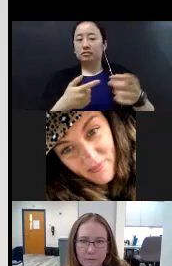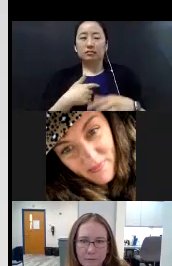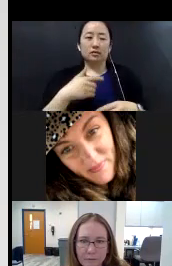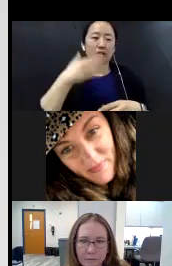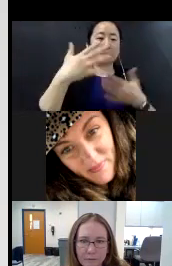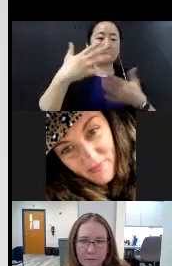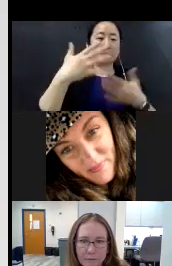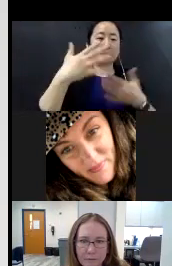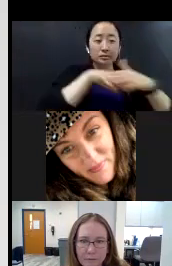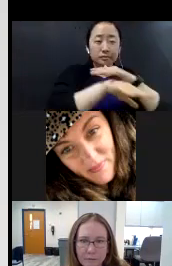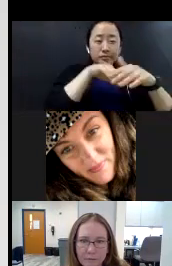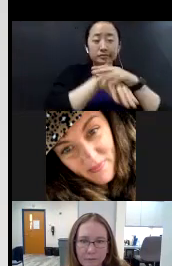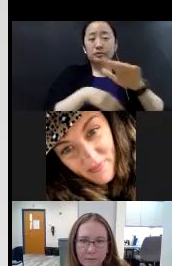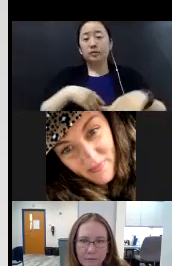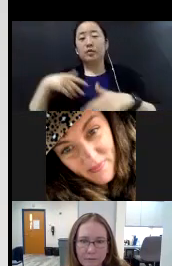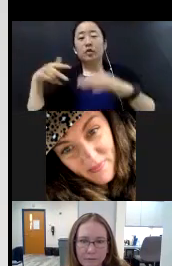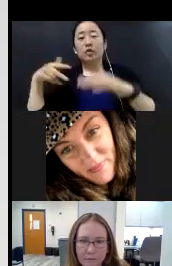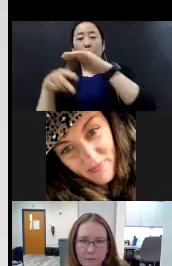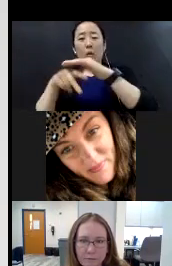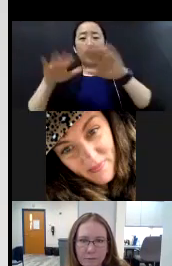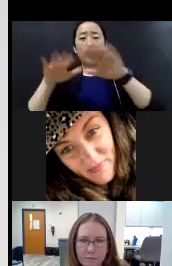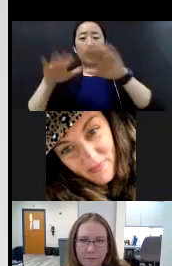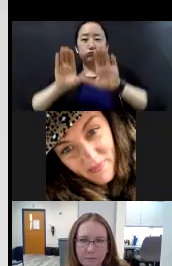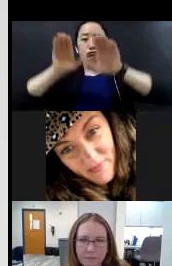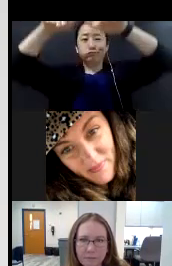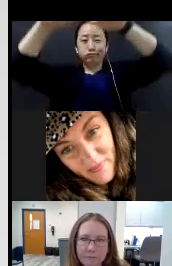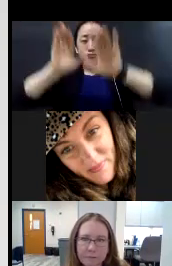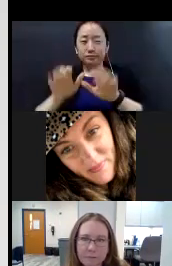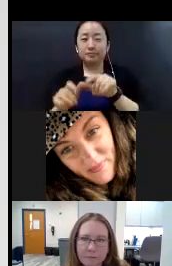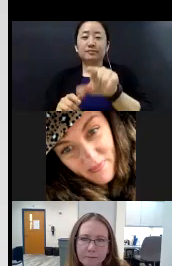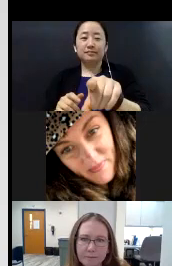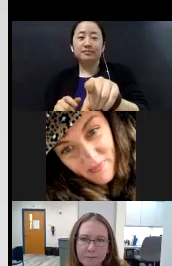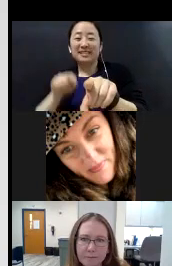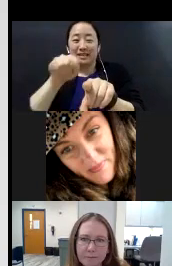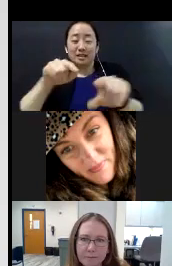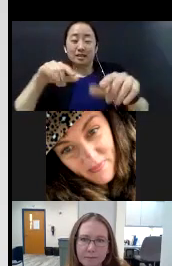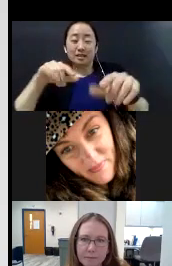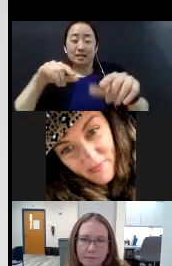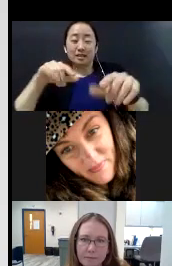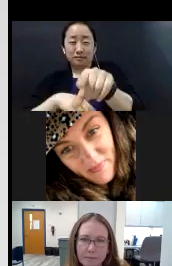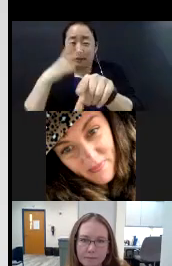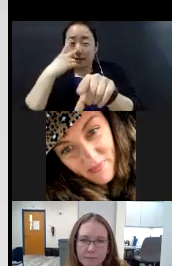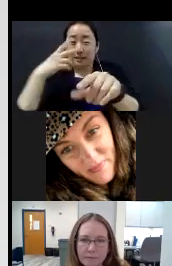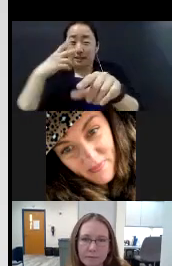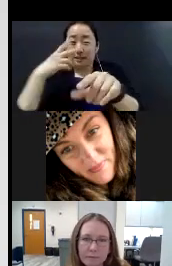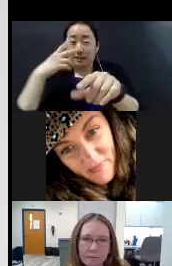DOOR, AND THEN WE HAD THE INTERIOR. THIS INTERIOR APPROACH IS COMING FROM THE GARAGE, WHICH I DIDN'T SHOW EARLIER, BUT I WILL SHOW